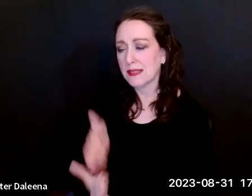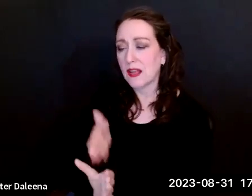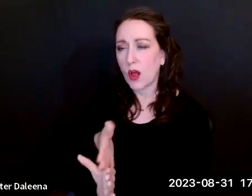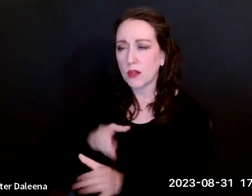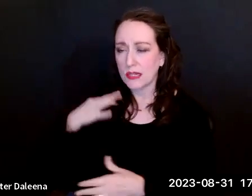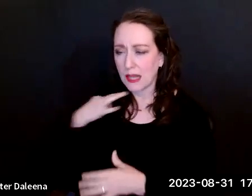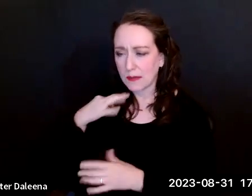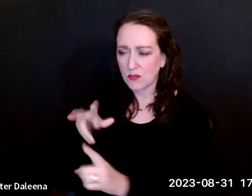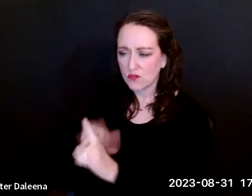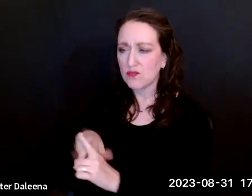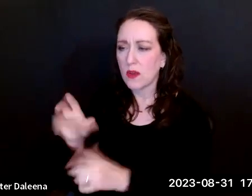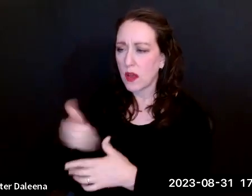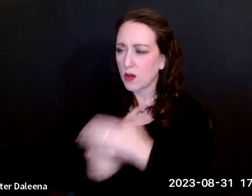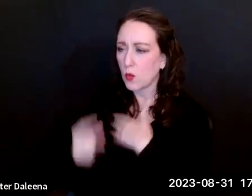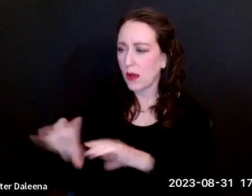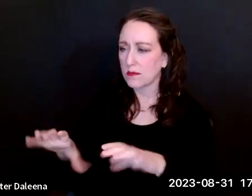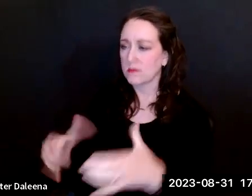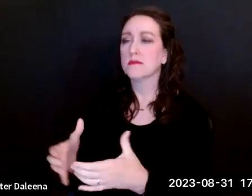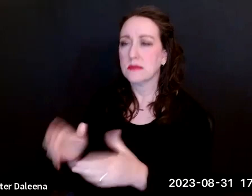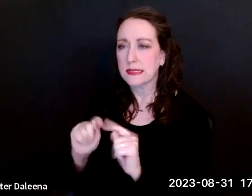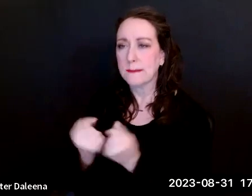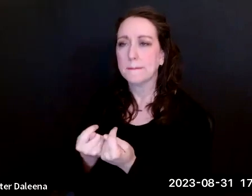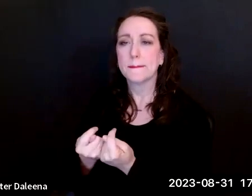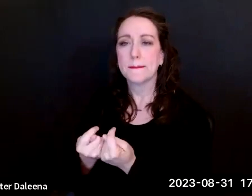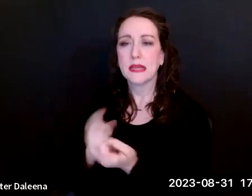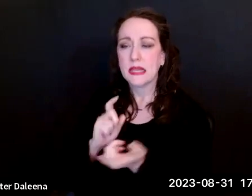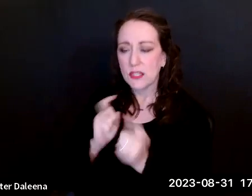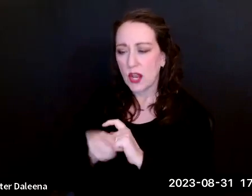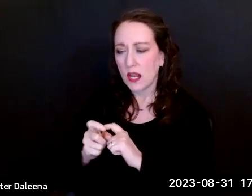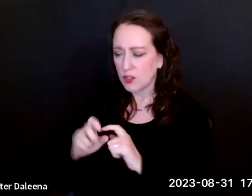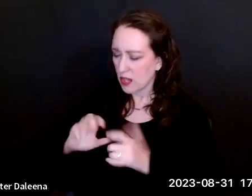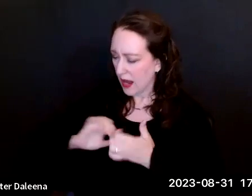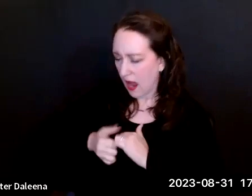under one team so it's both changed the sort of makeup of the way that the work is done